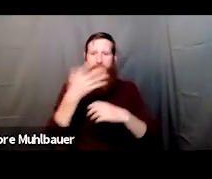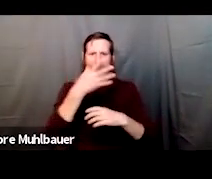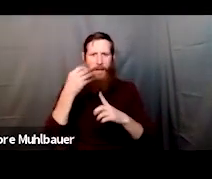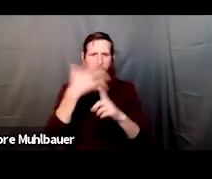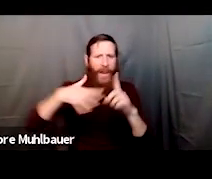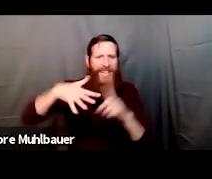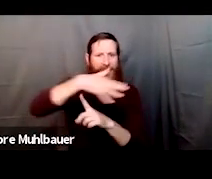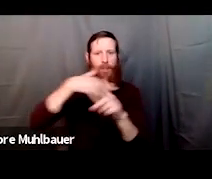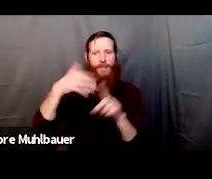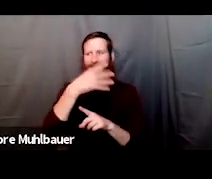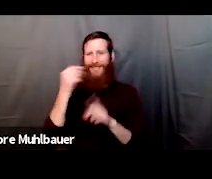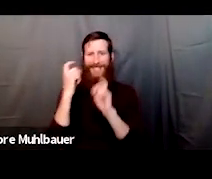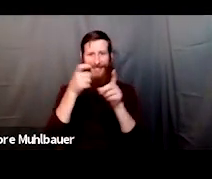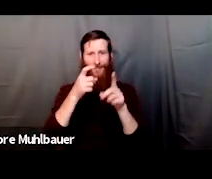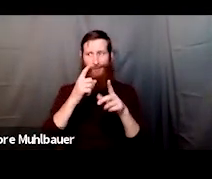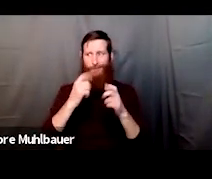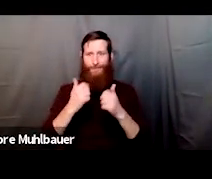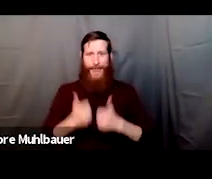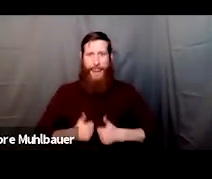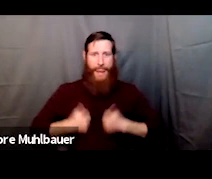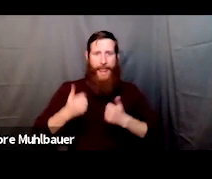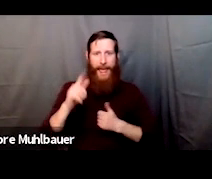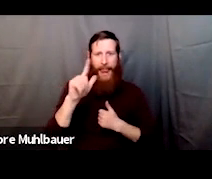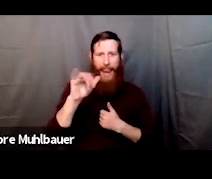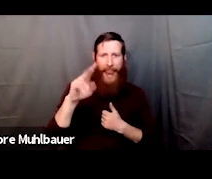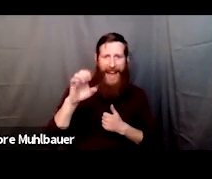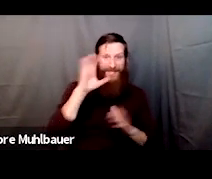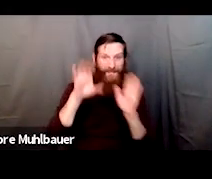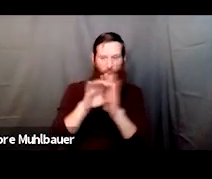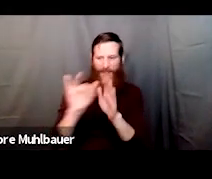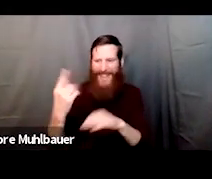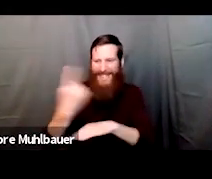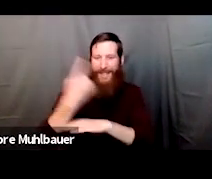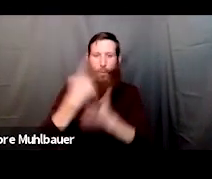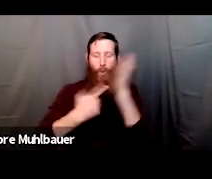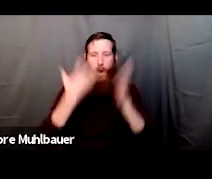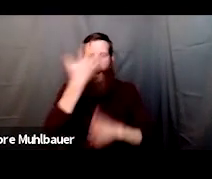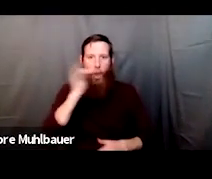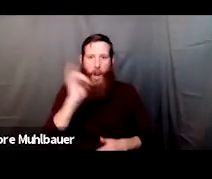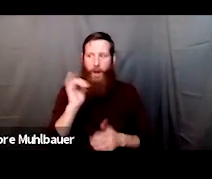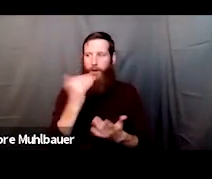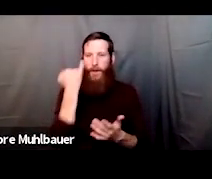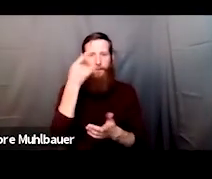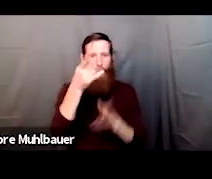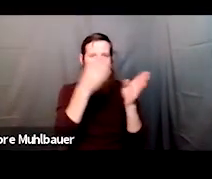And what it might look like where you are planning to go the next day.